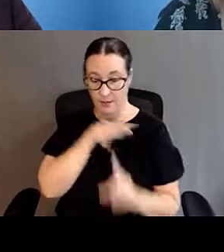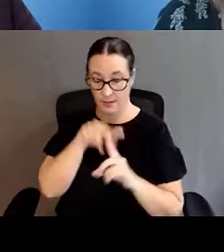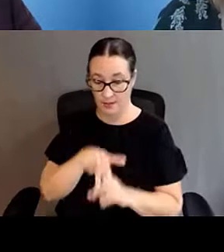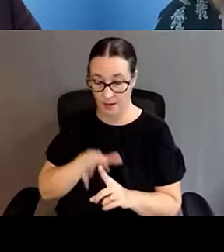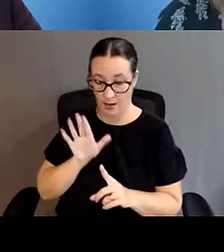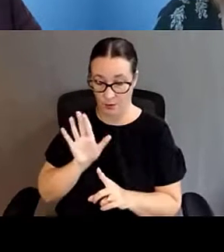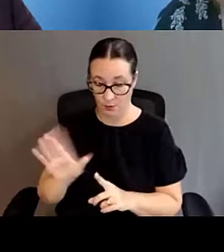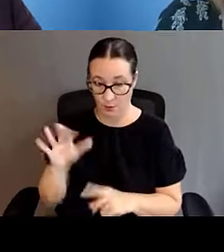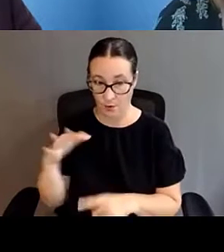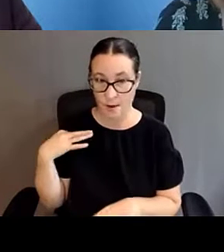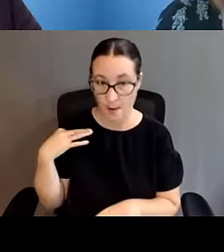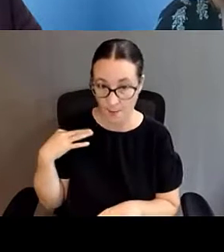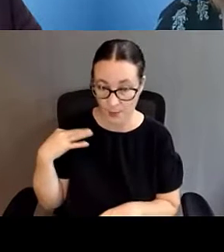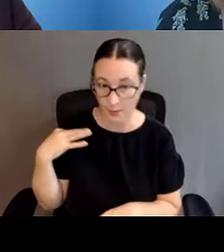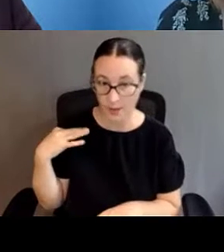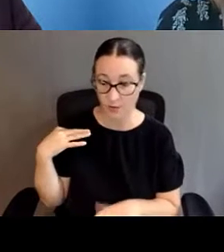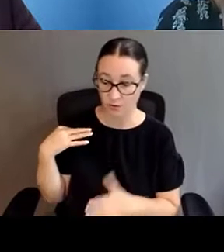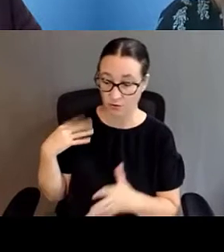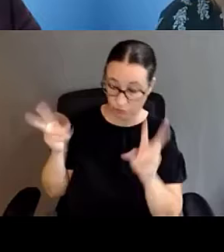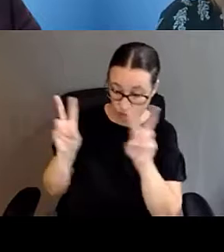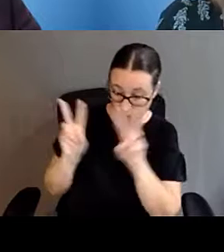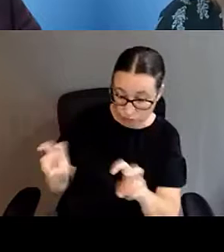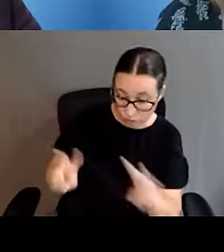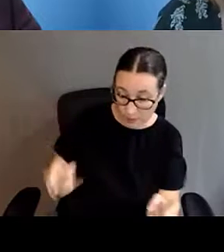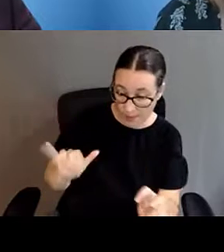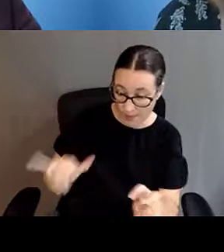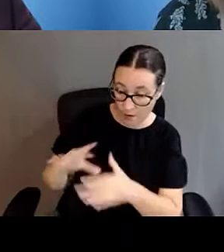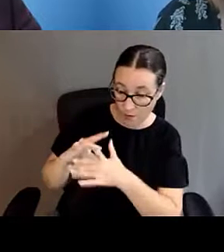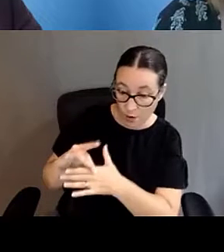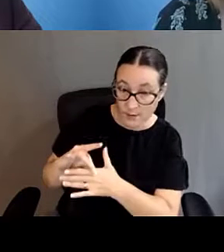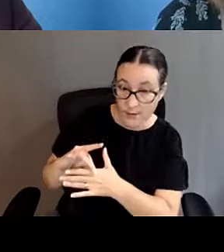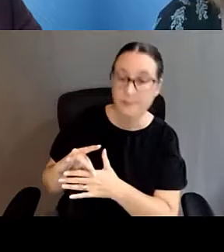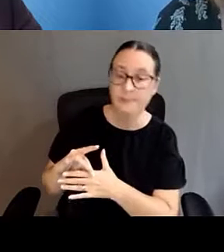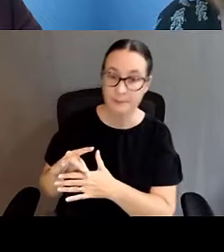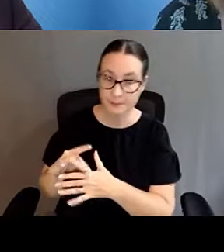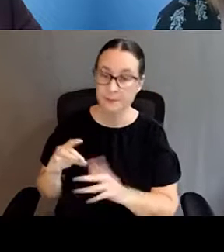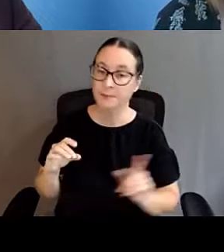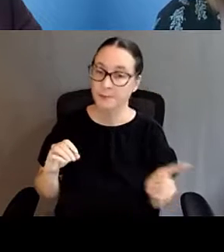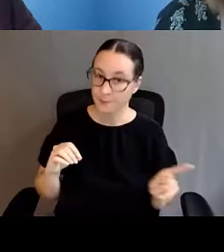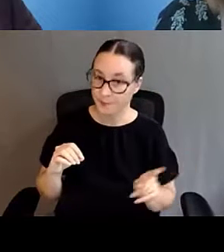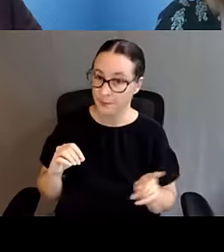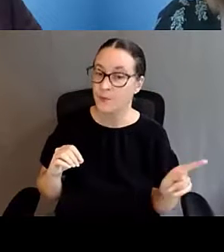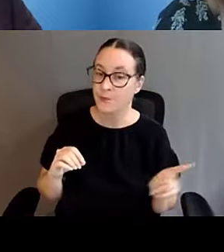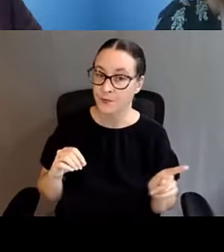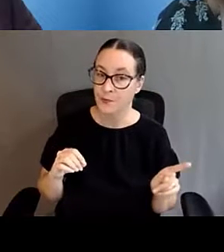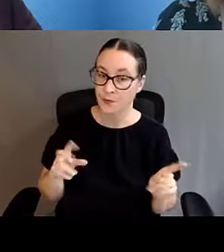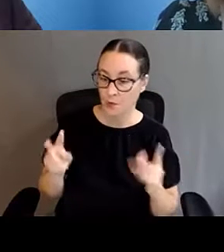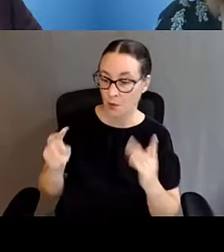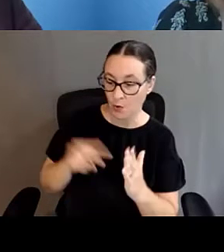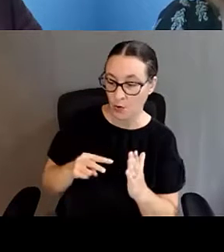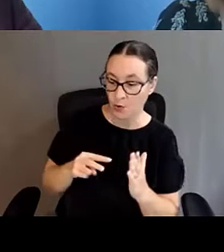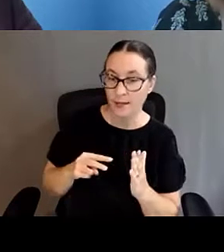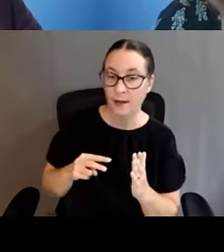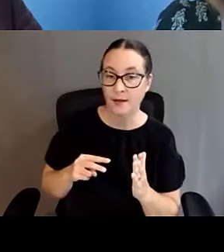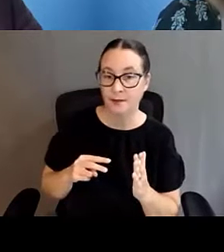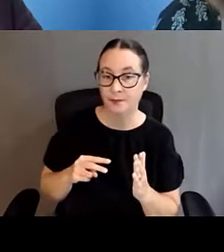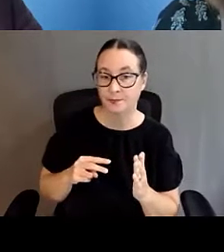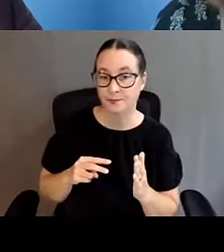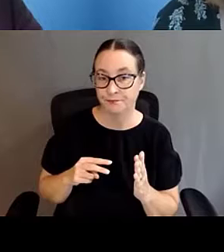is assessing the content there, they're going to be looking at your information there